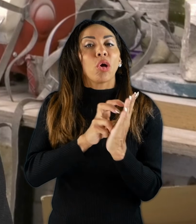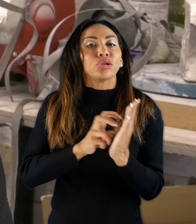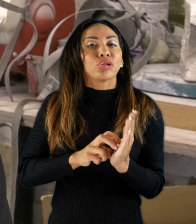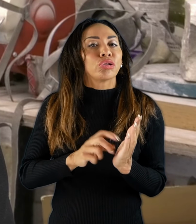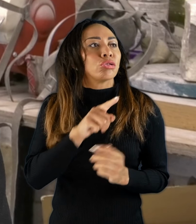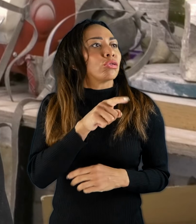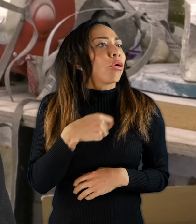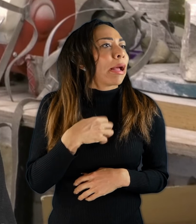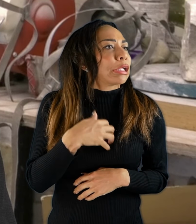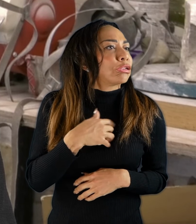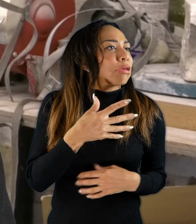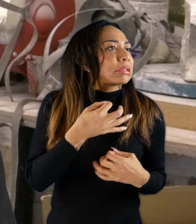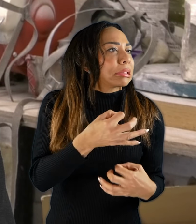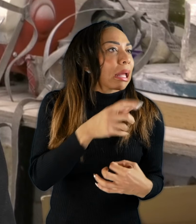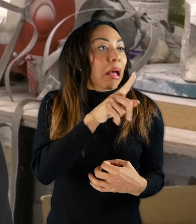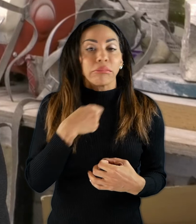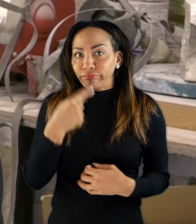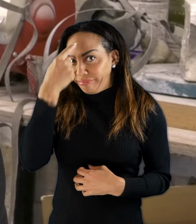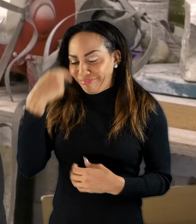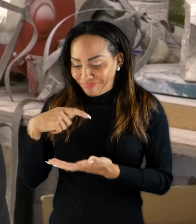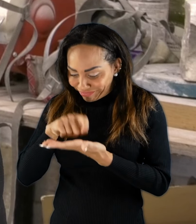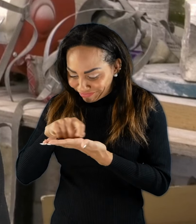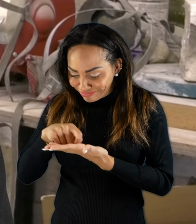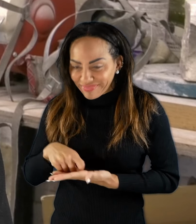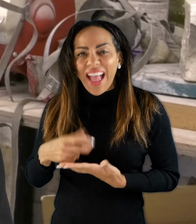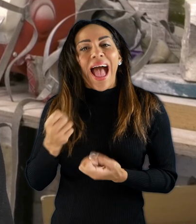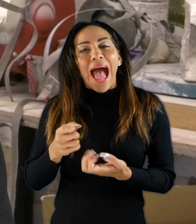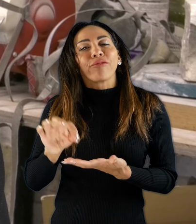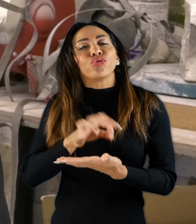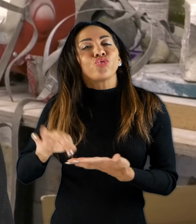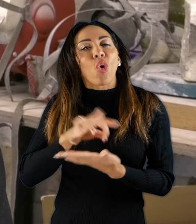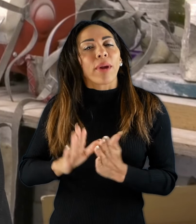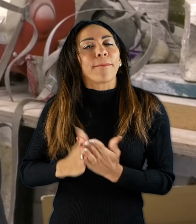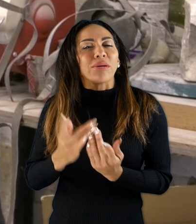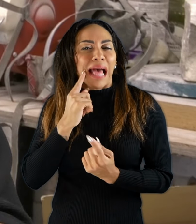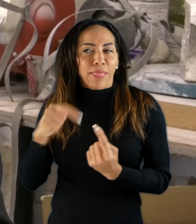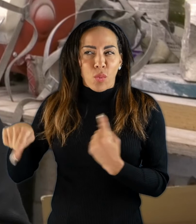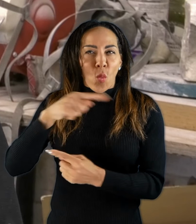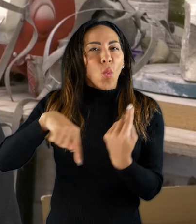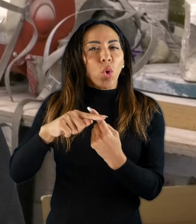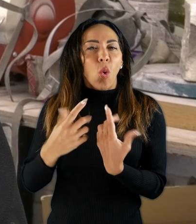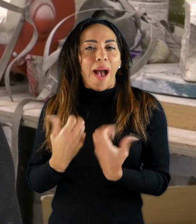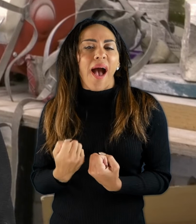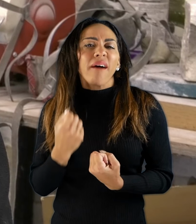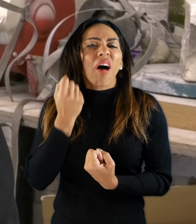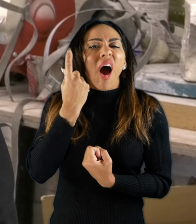That's interesting. I'll make a note of that." I keep drawing books. I think everybody does, you know, sketch down ideas and thoughts.